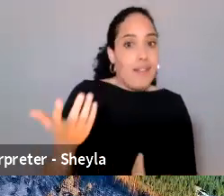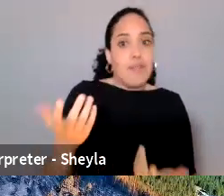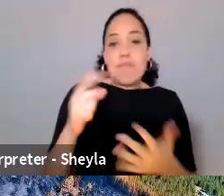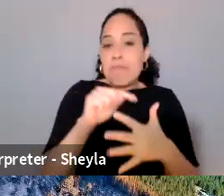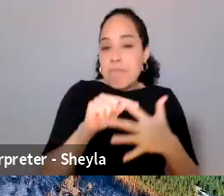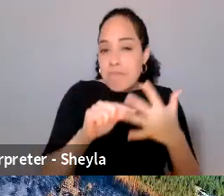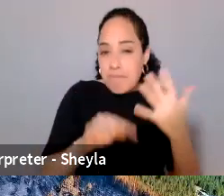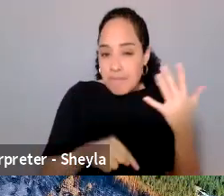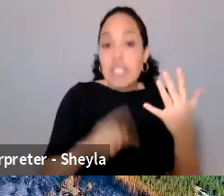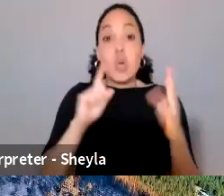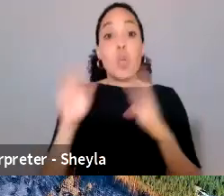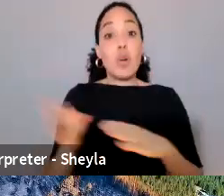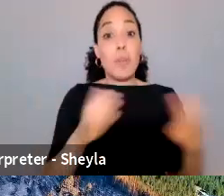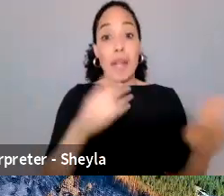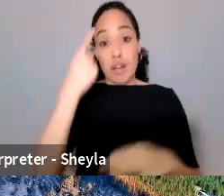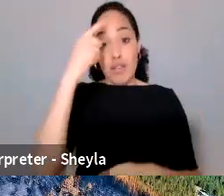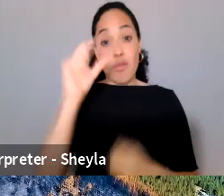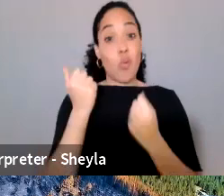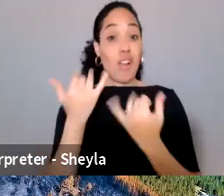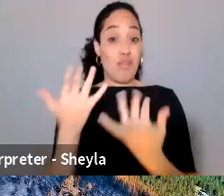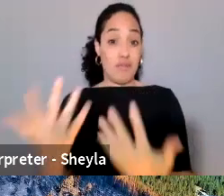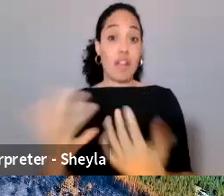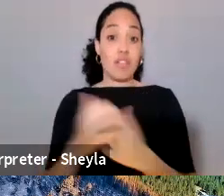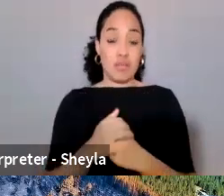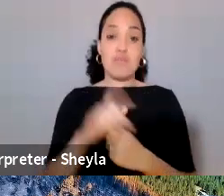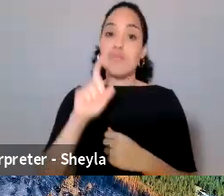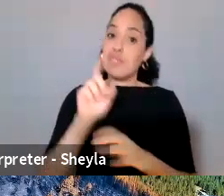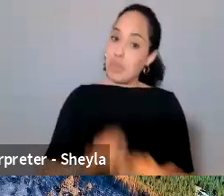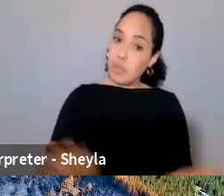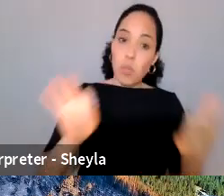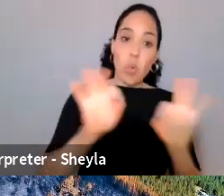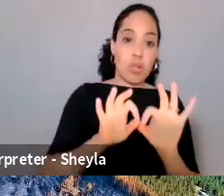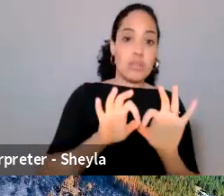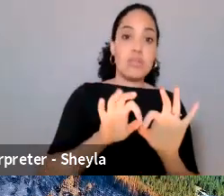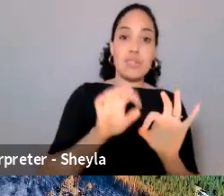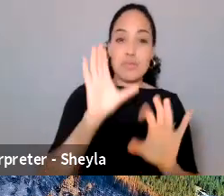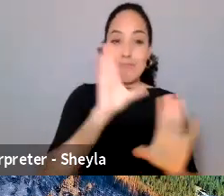prepare for wildfires it's important to get that technical assistance to prepare your property